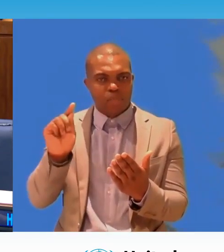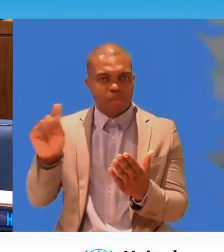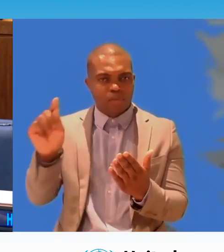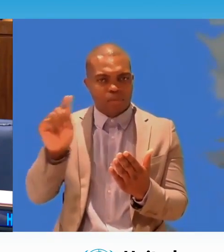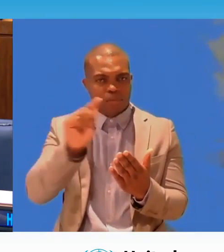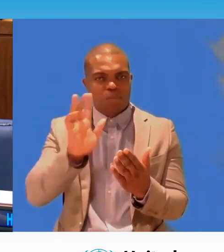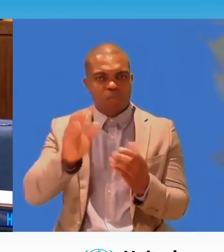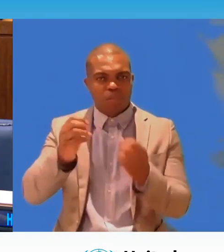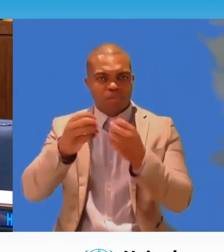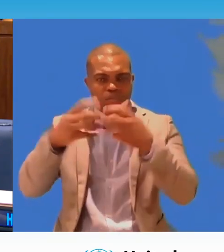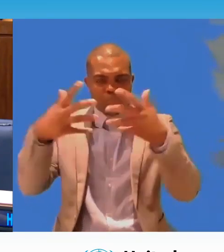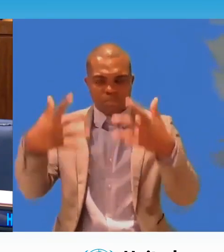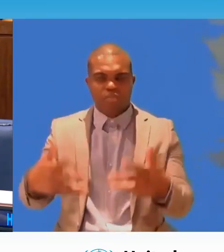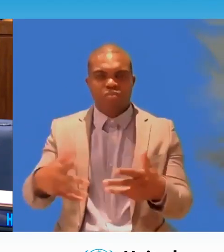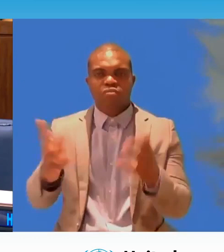respect